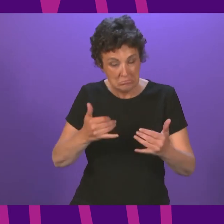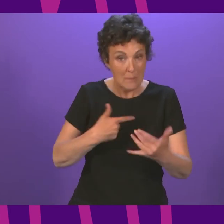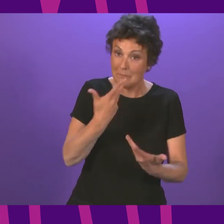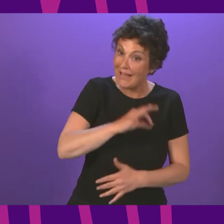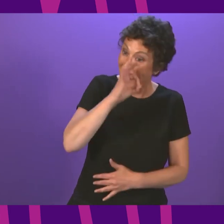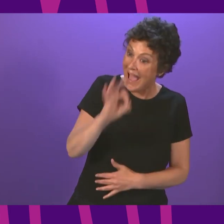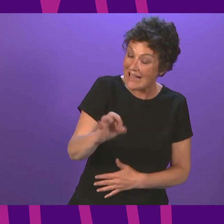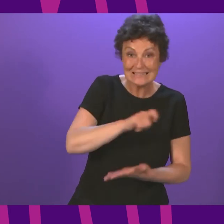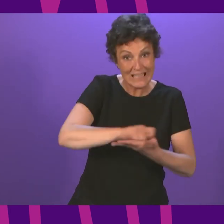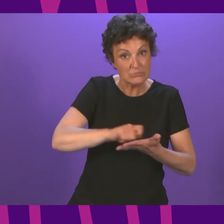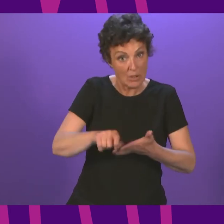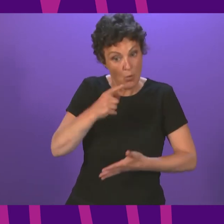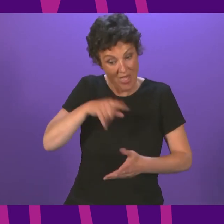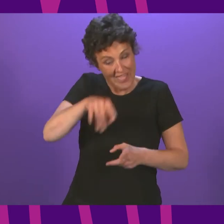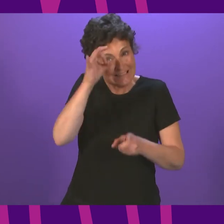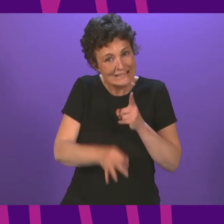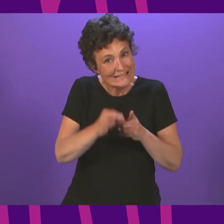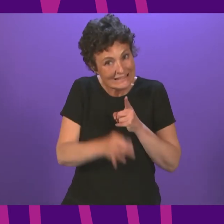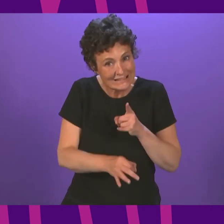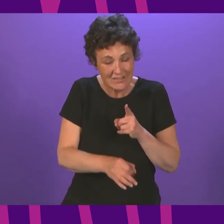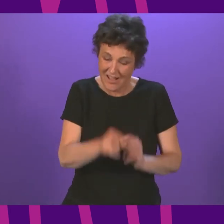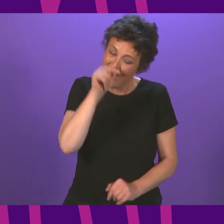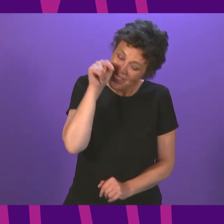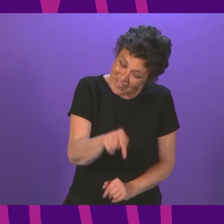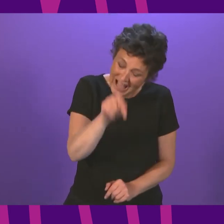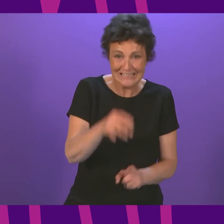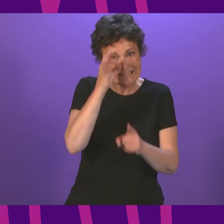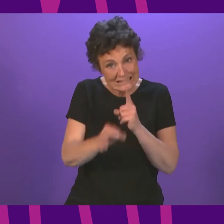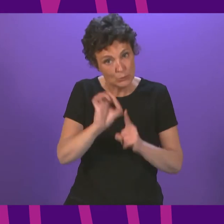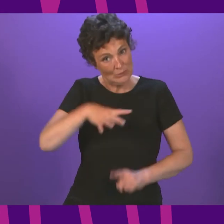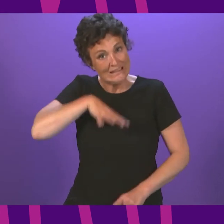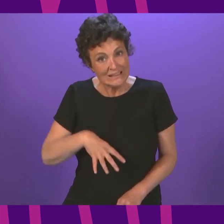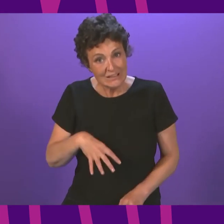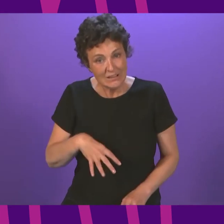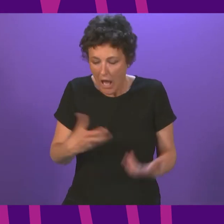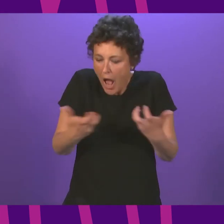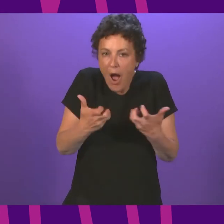secretary has just outlined. However, it is the detail that we need to get this right.